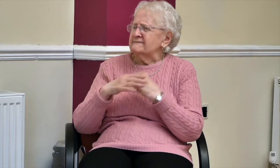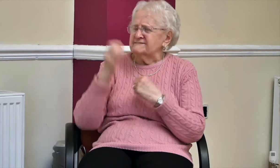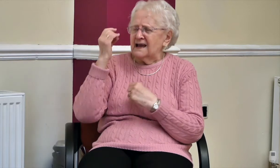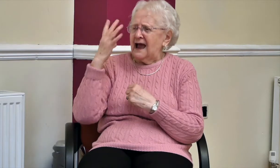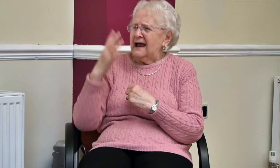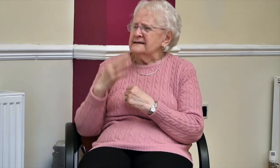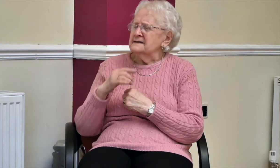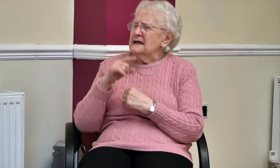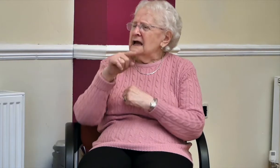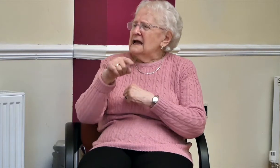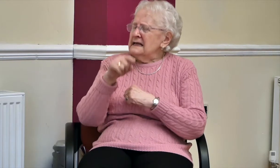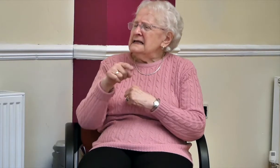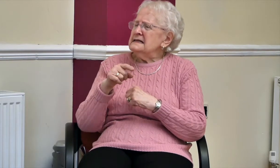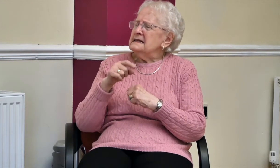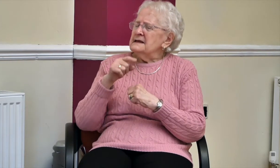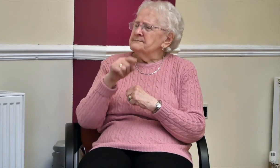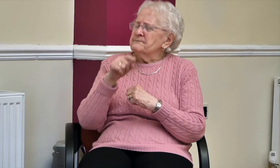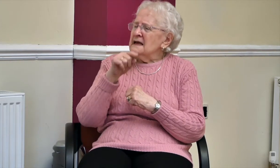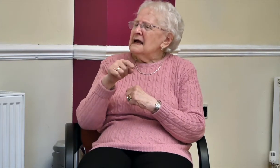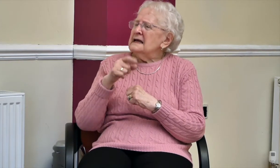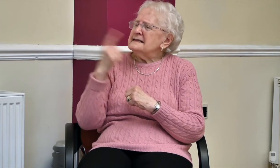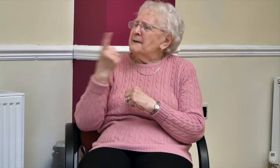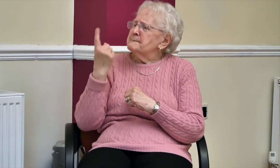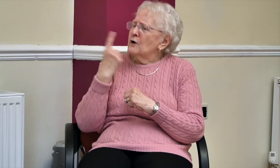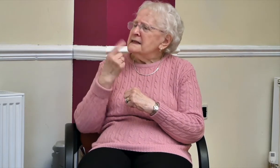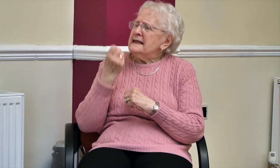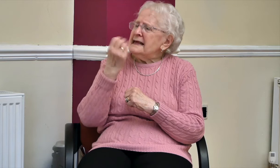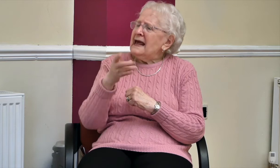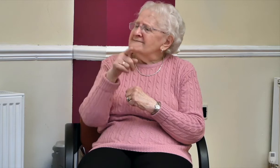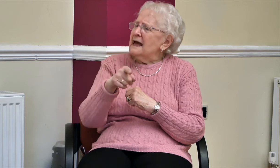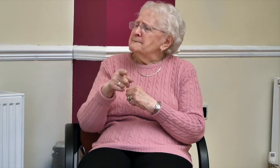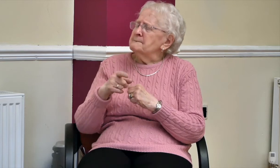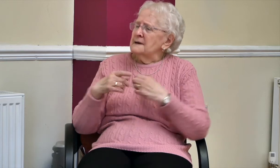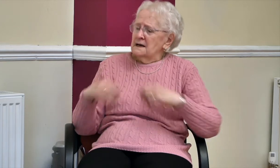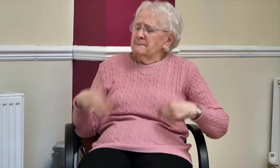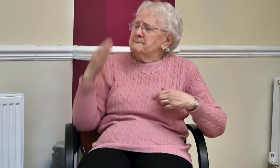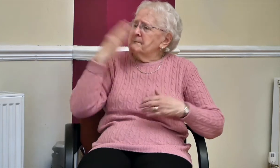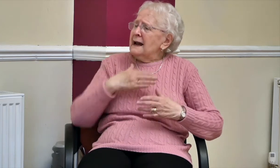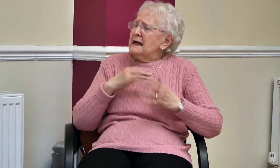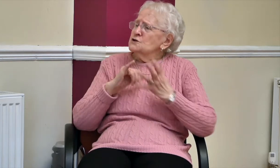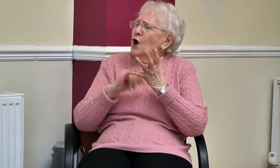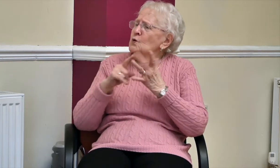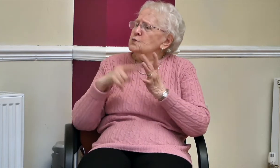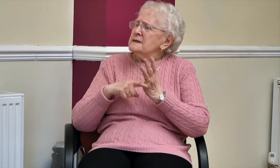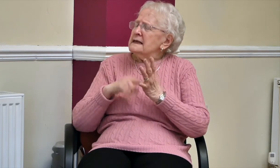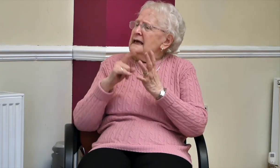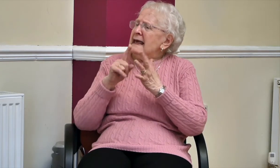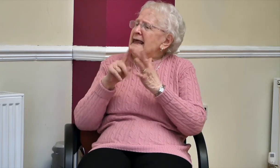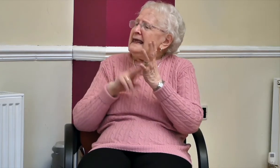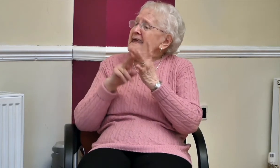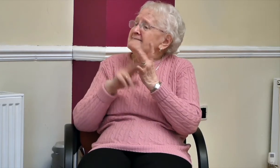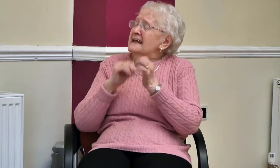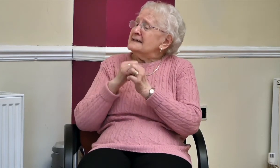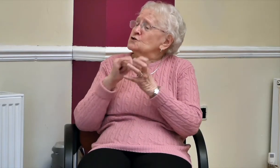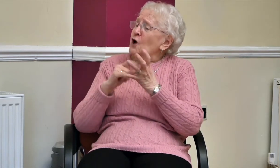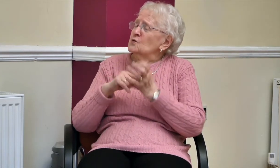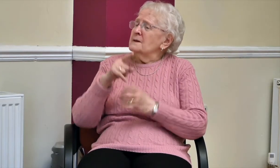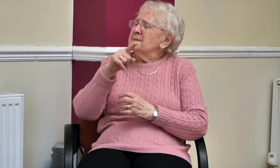I will never forget the time someone gave him a black evening coat,